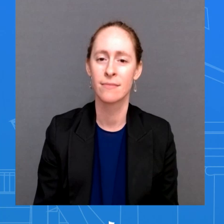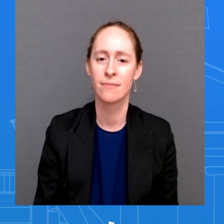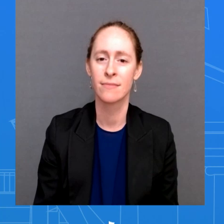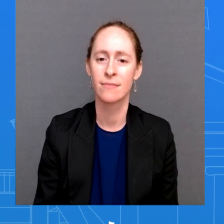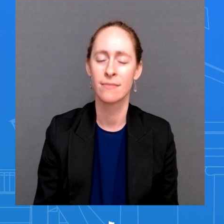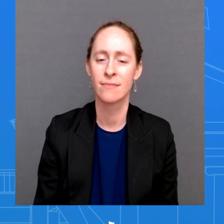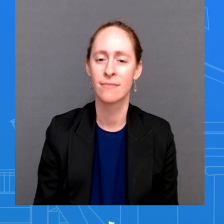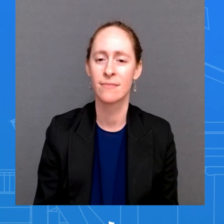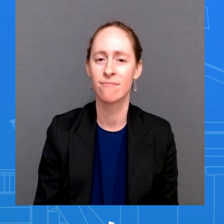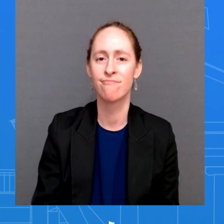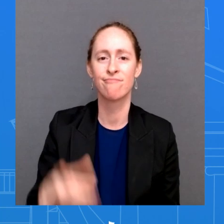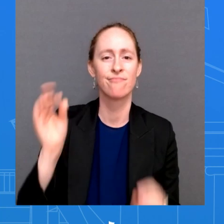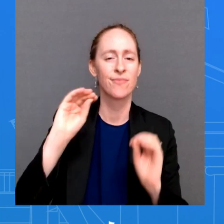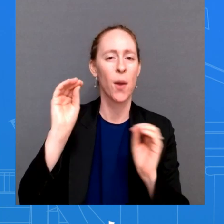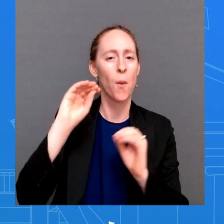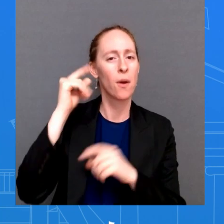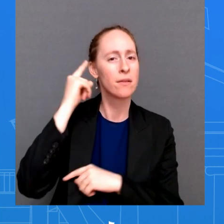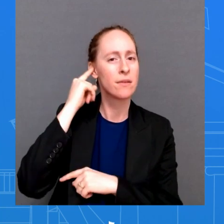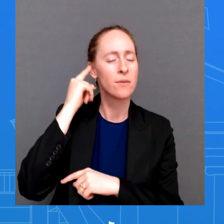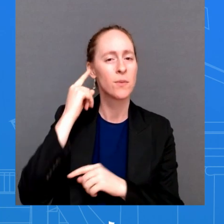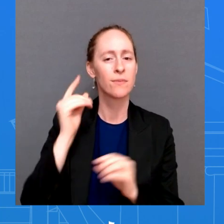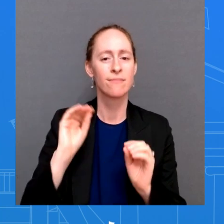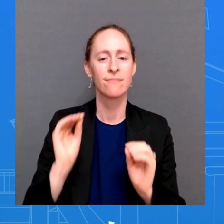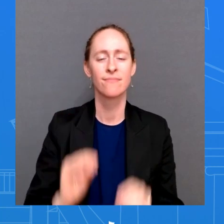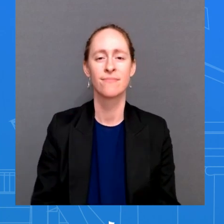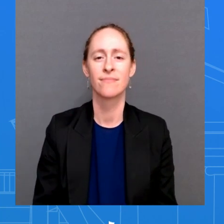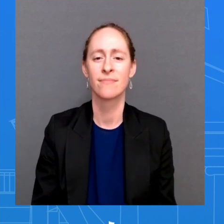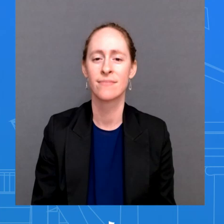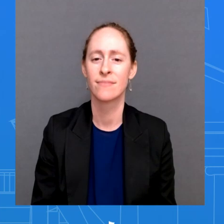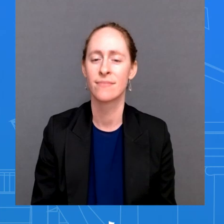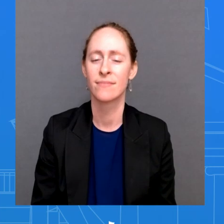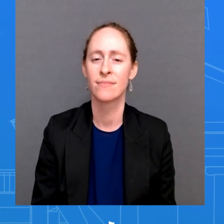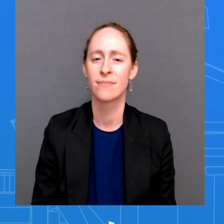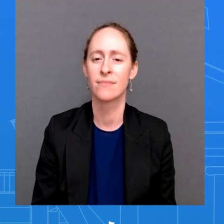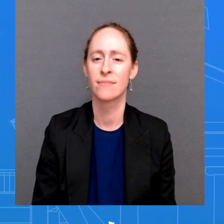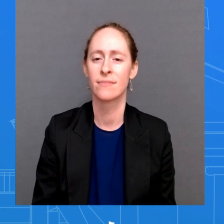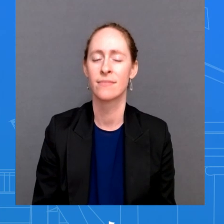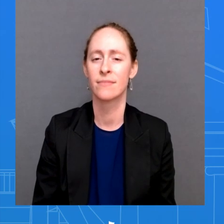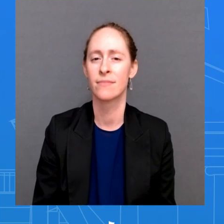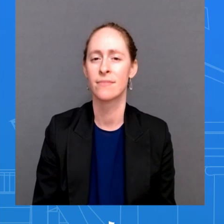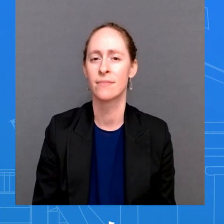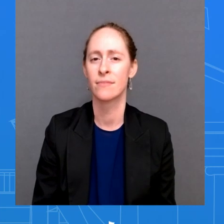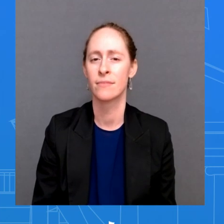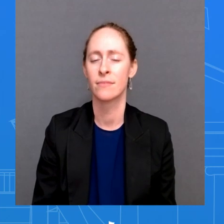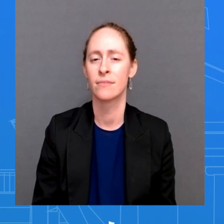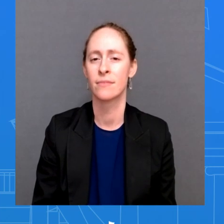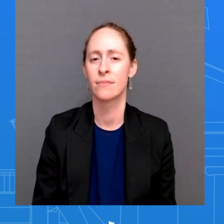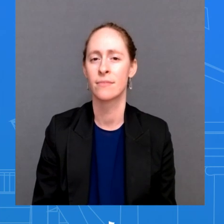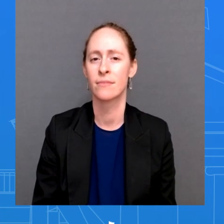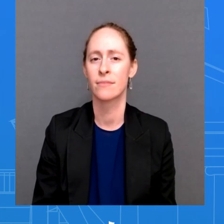This is one month, if you think about it -- this is a one-month increase. But the President is going to continue to do the work.